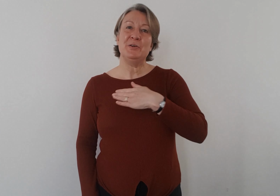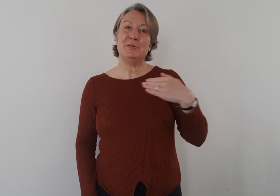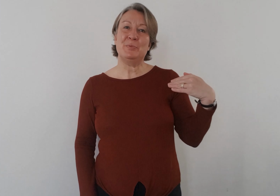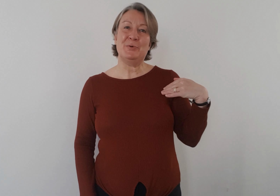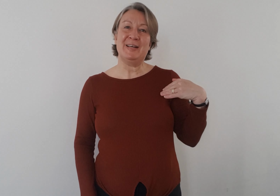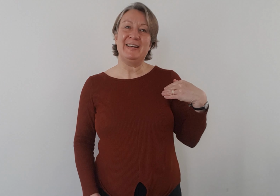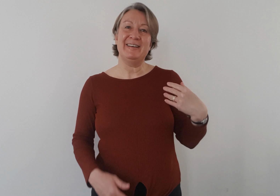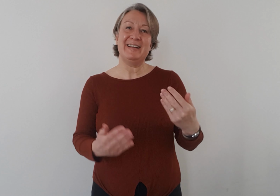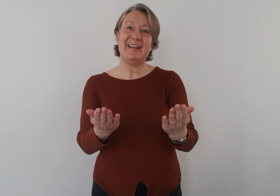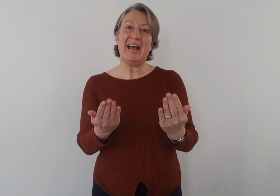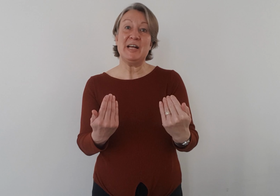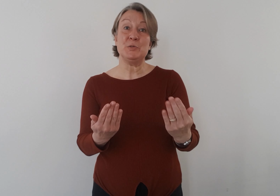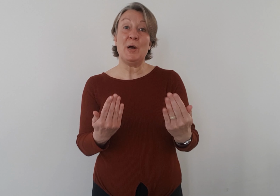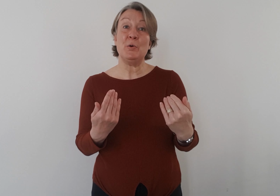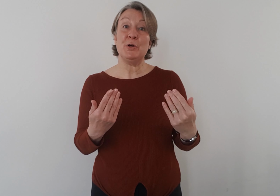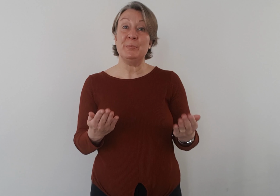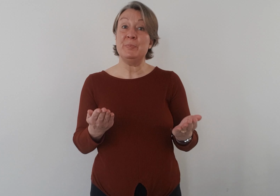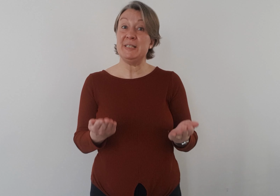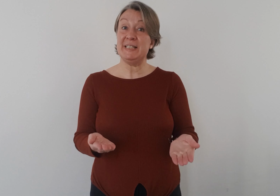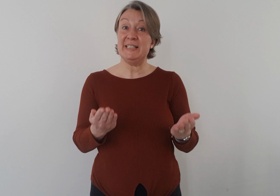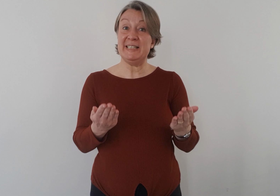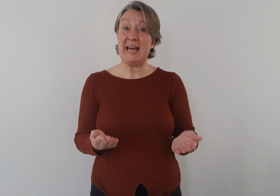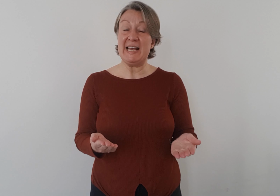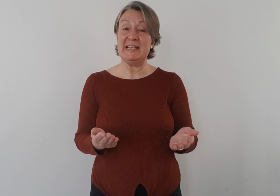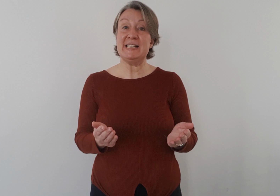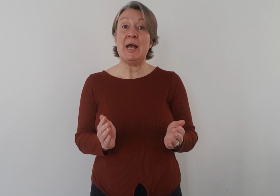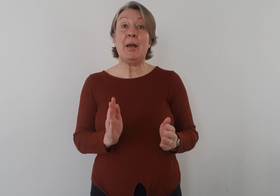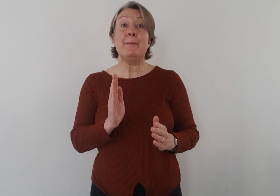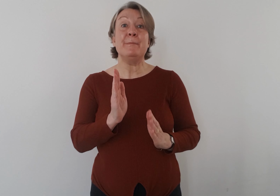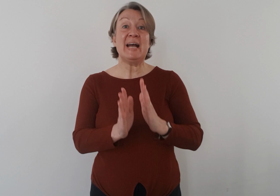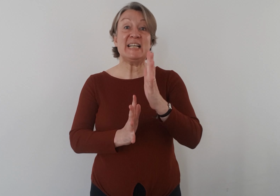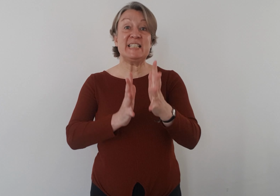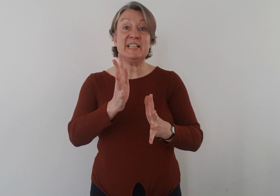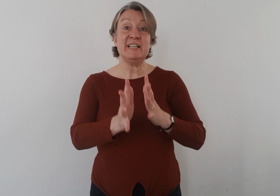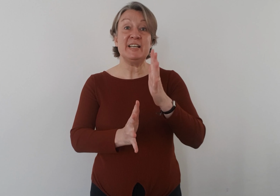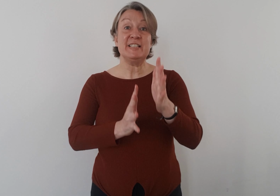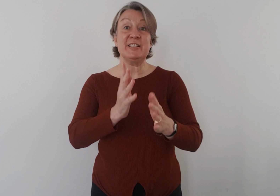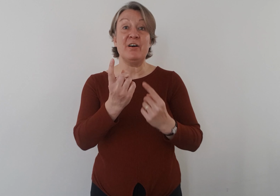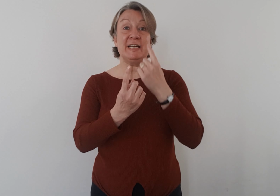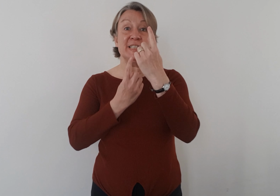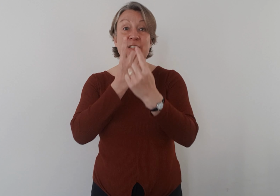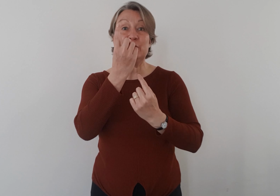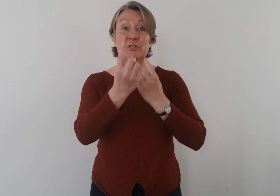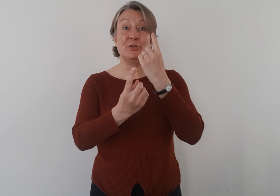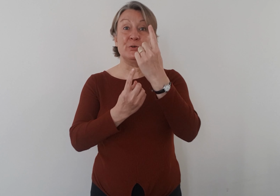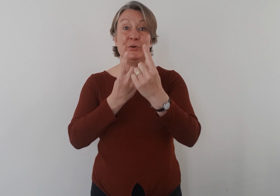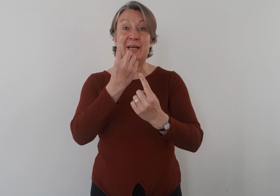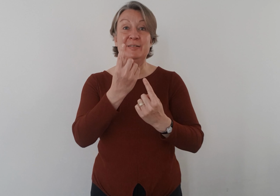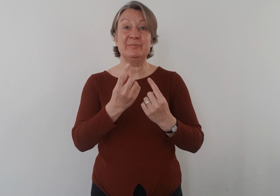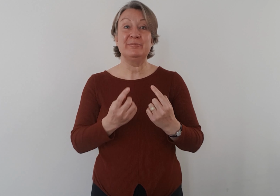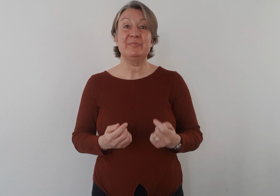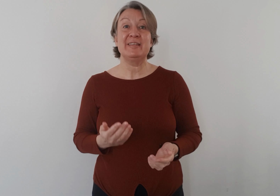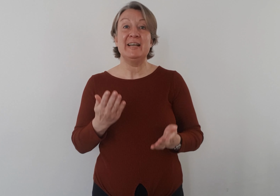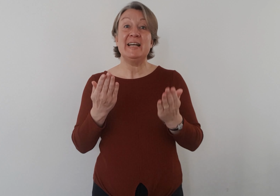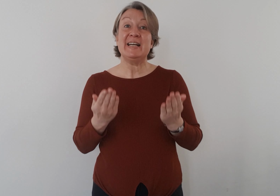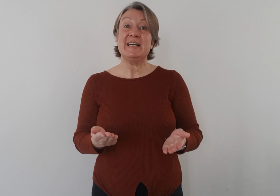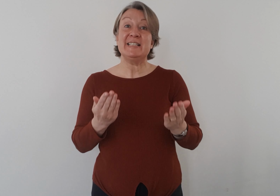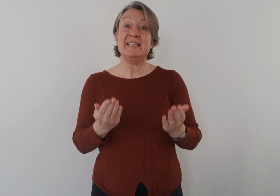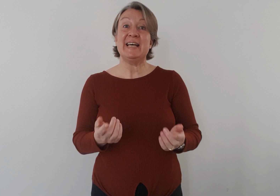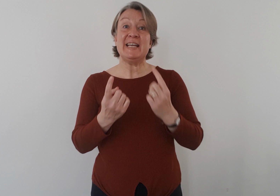Good morning and welcome to today's Makaton signed story.